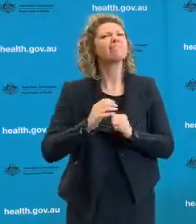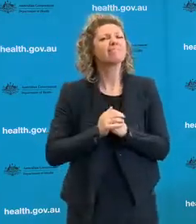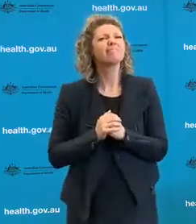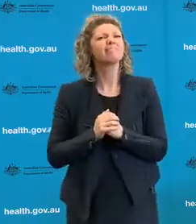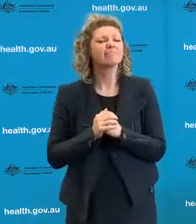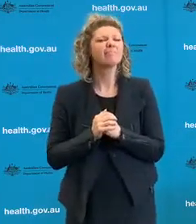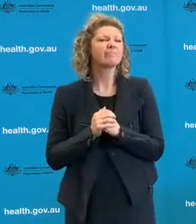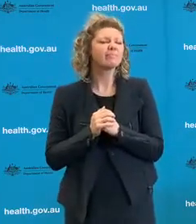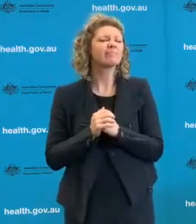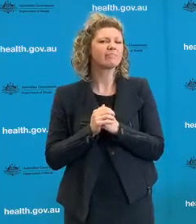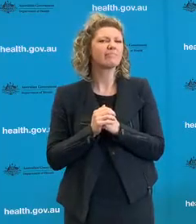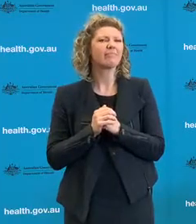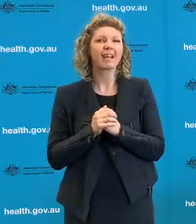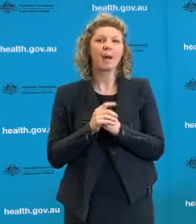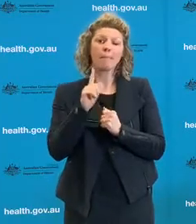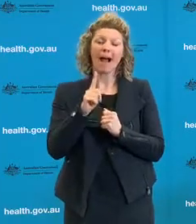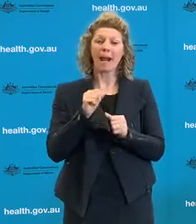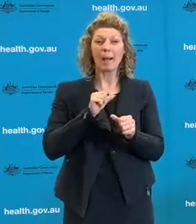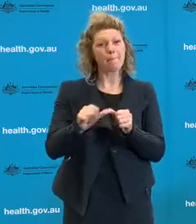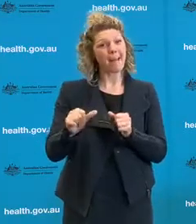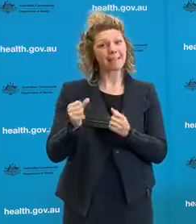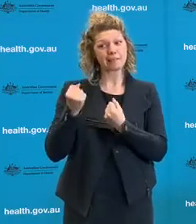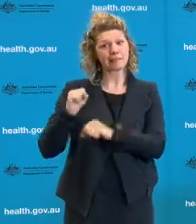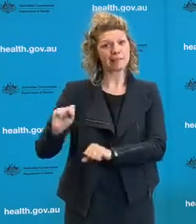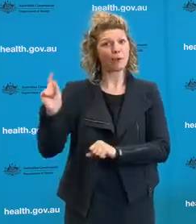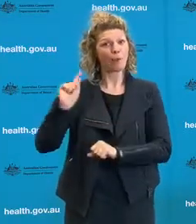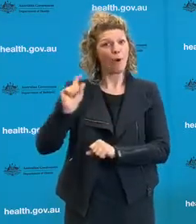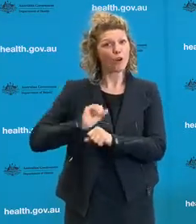it, and the way you do that is by keeping physical distance,